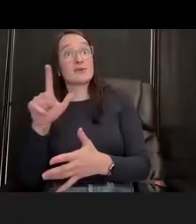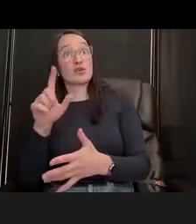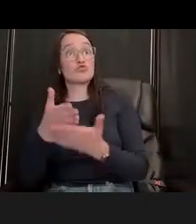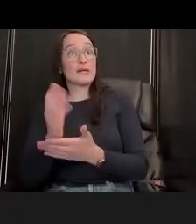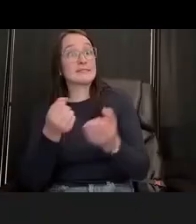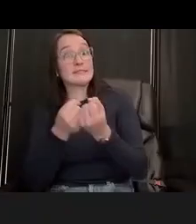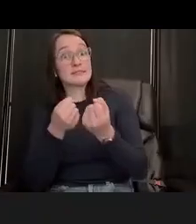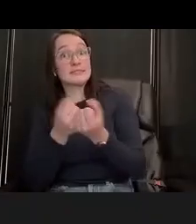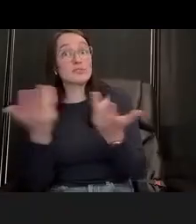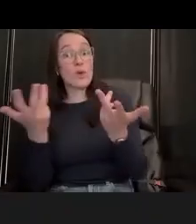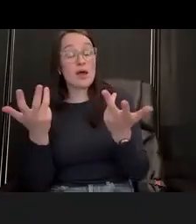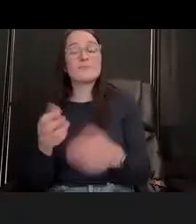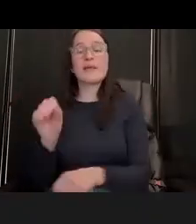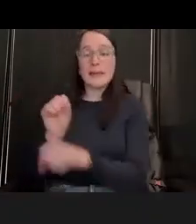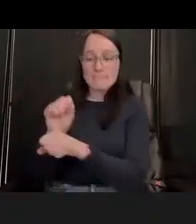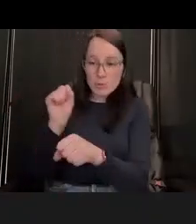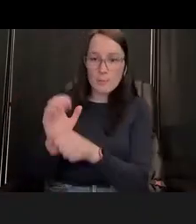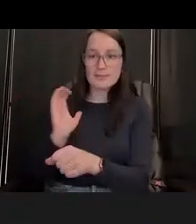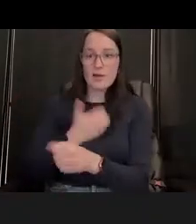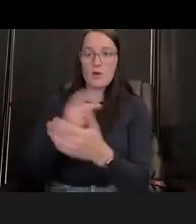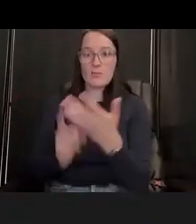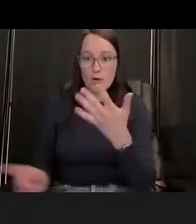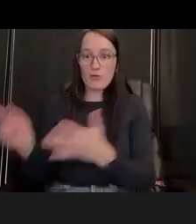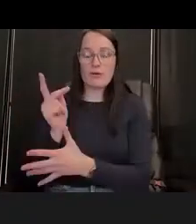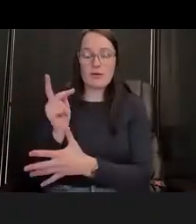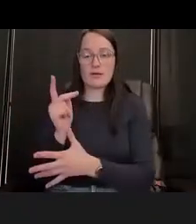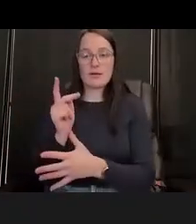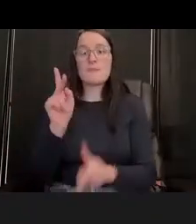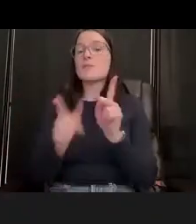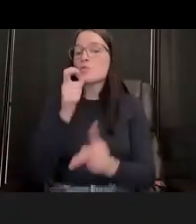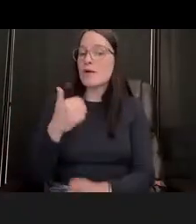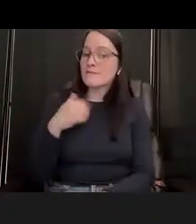People with disabilities, as you are all very well aware, experience a lot of barriers to employment.